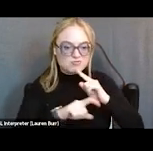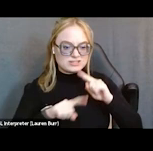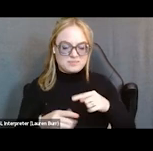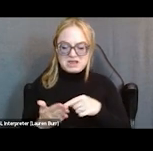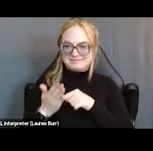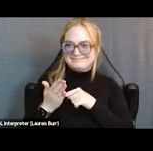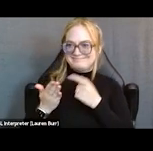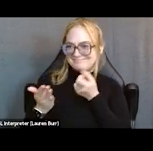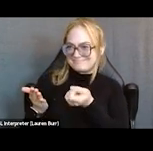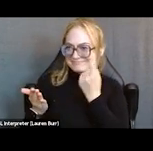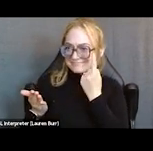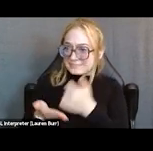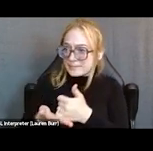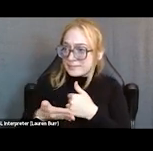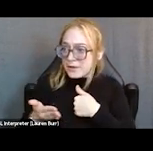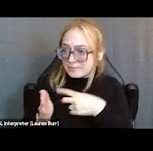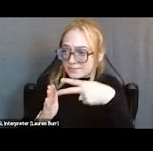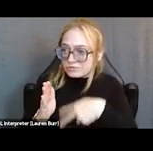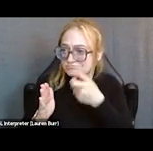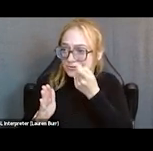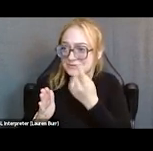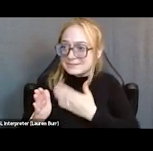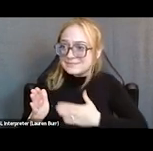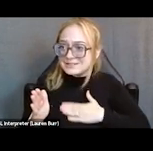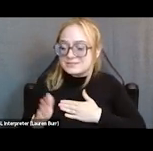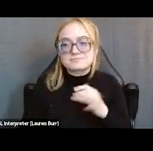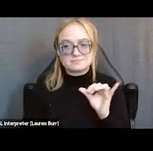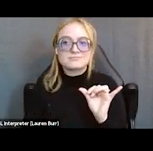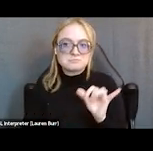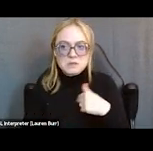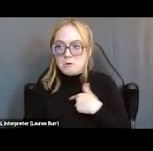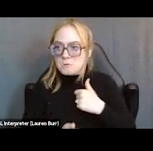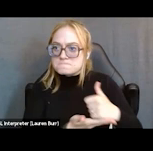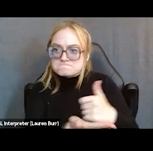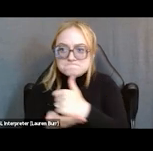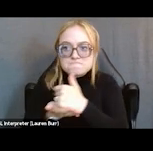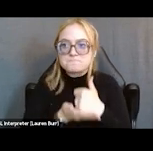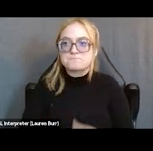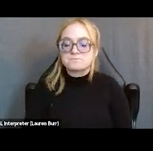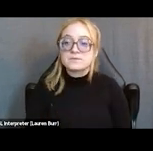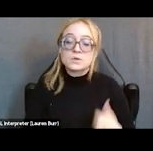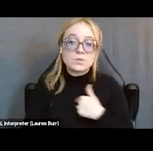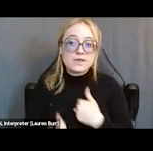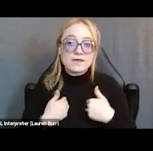Can you help me understand that? And so we have appointed contacts with Social Security